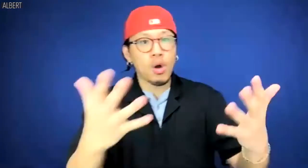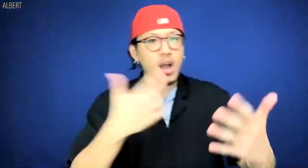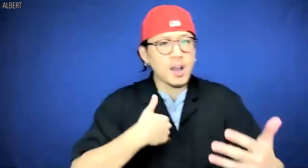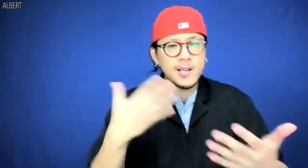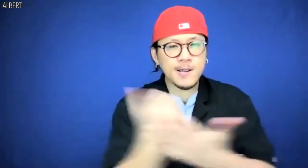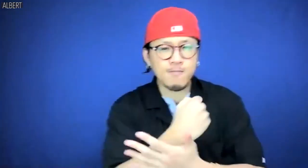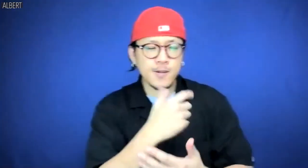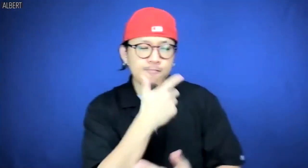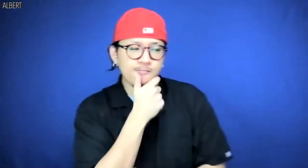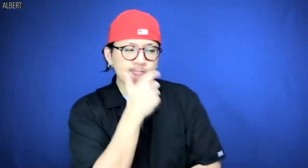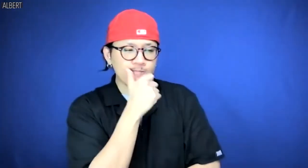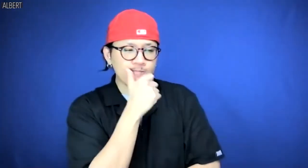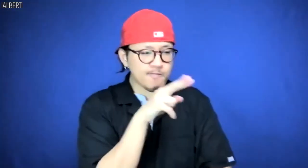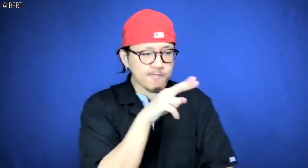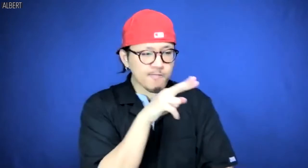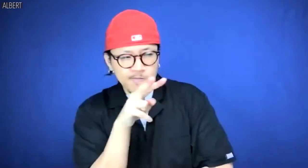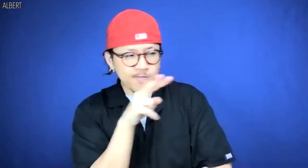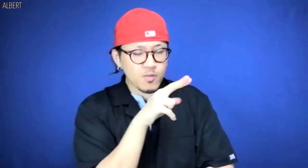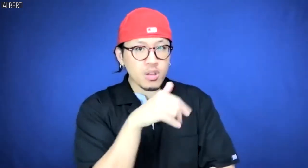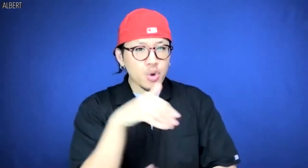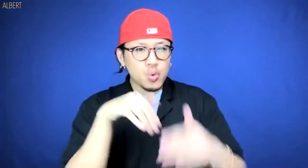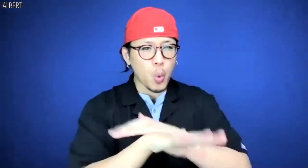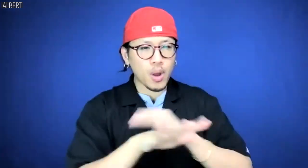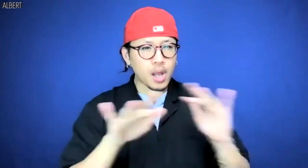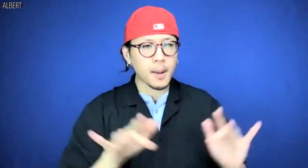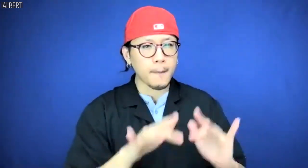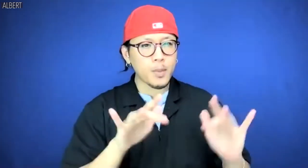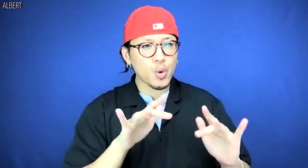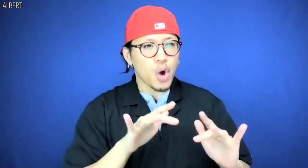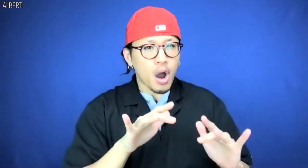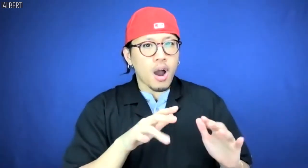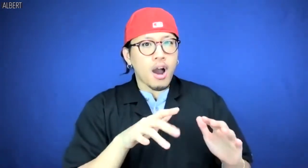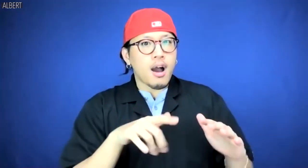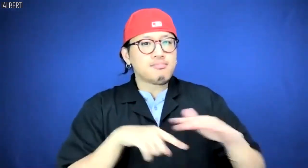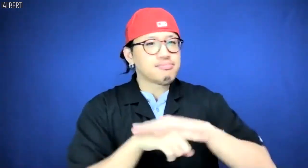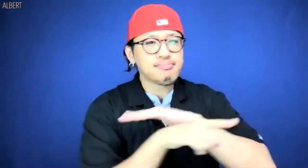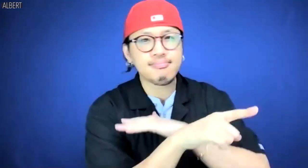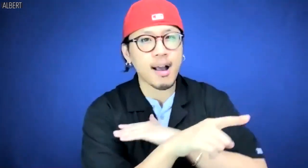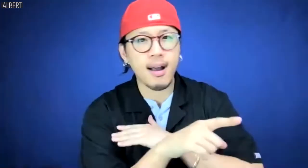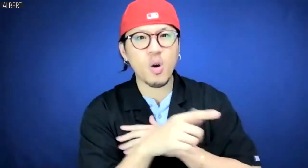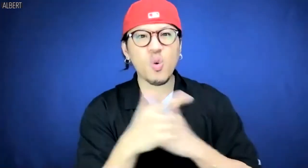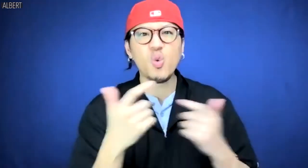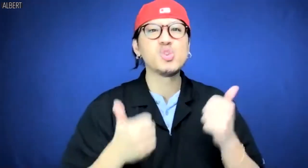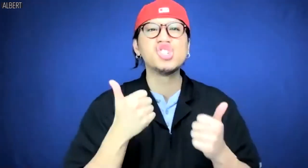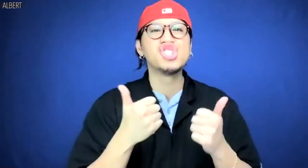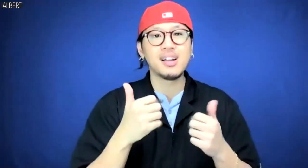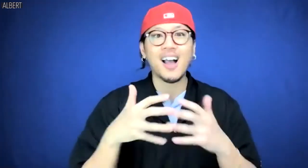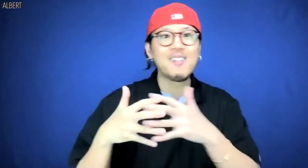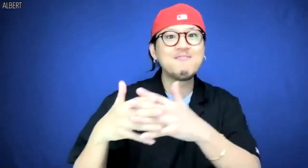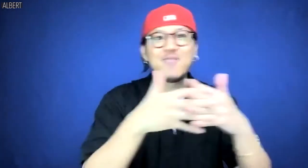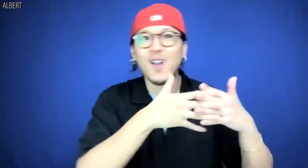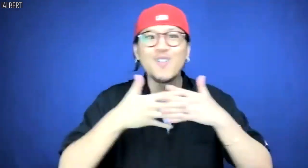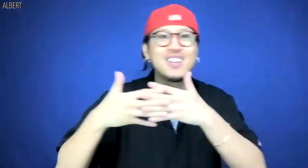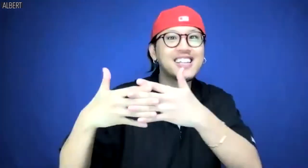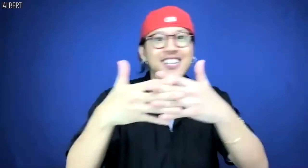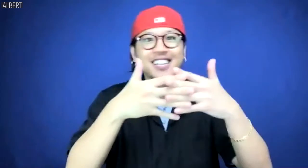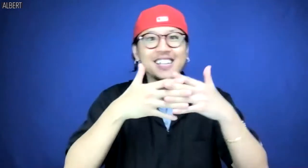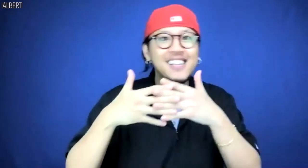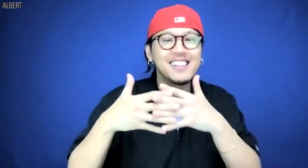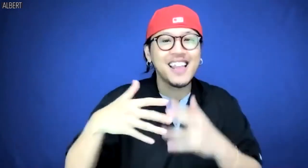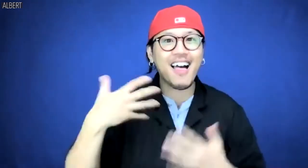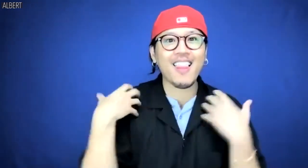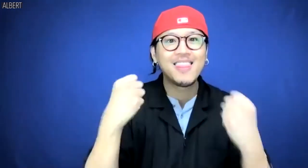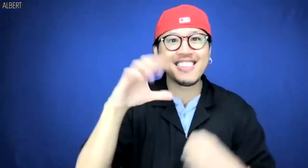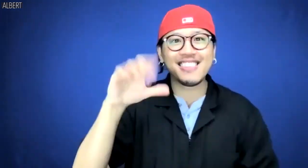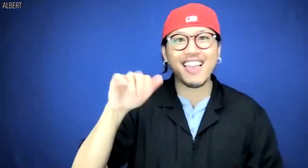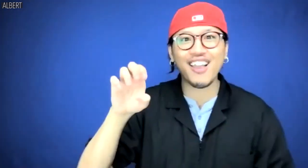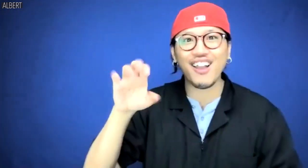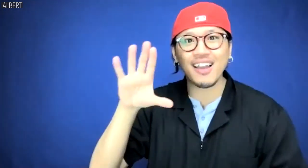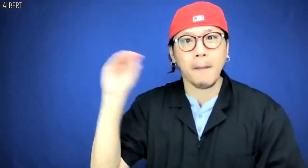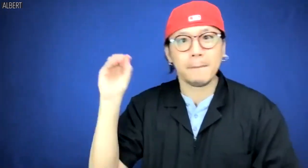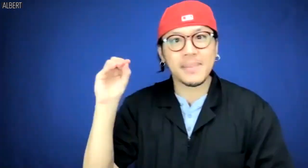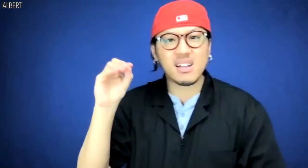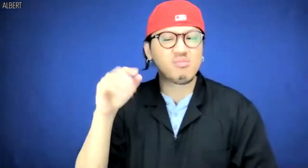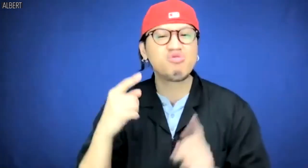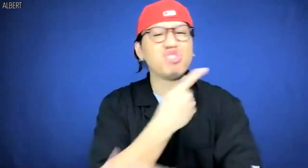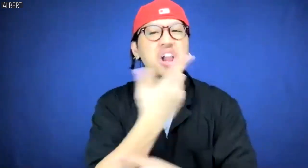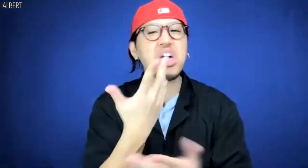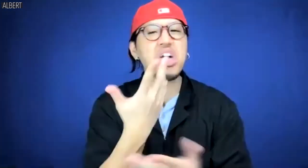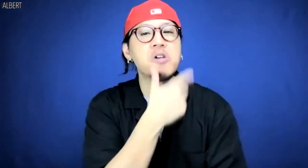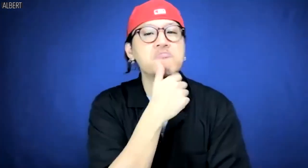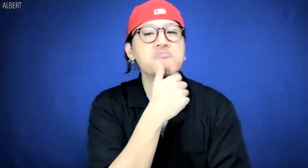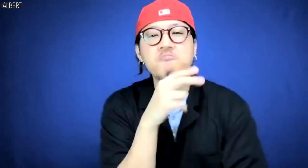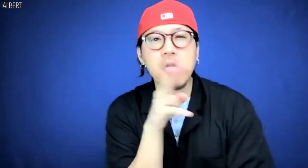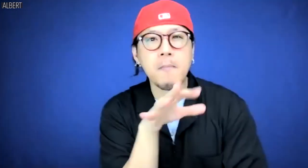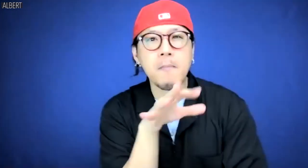How about I choose an American health care company at random